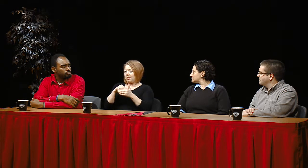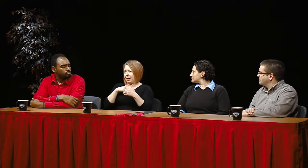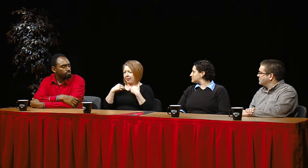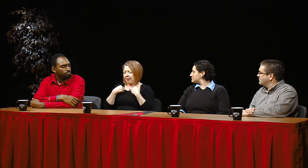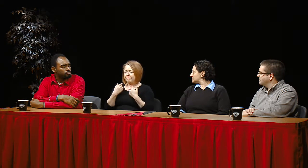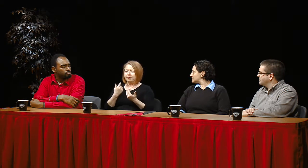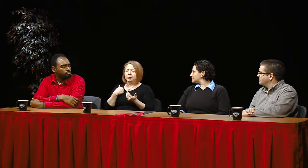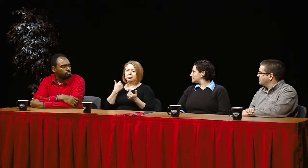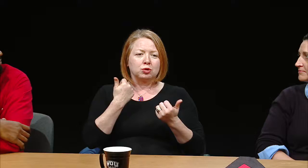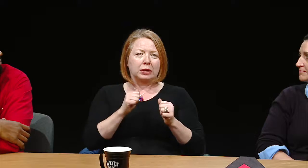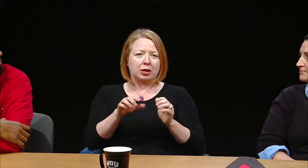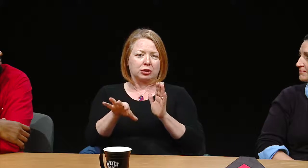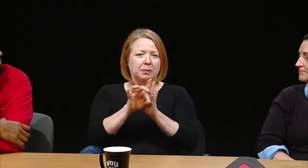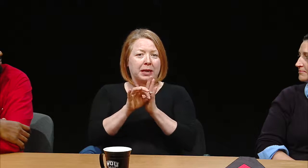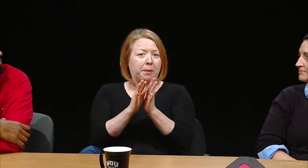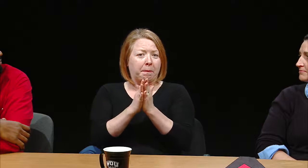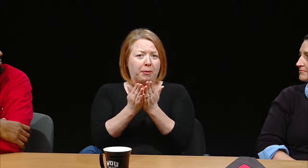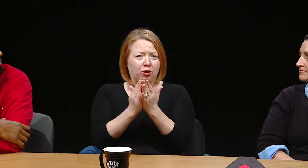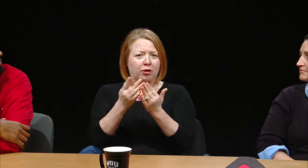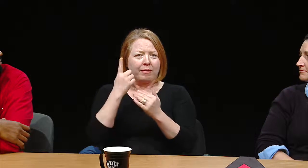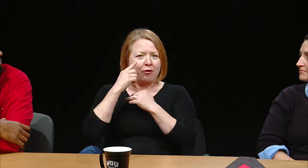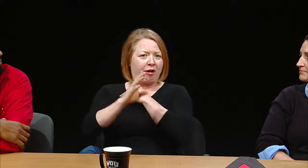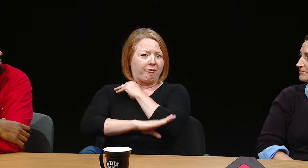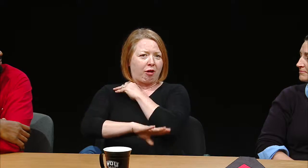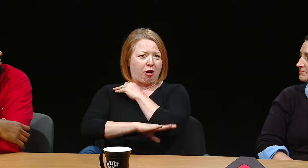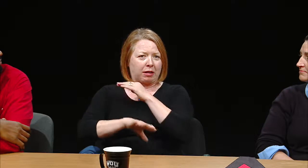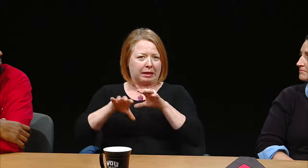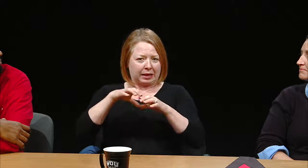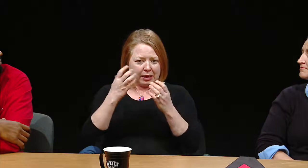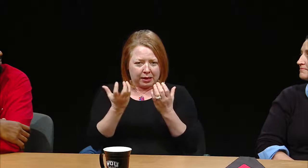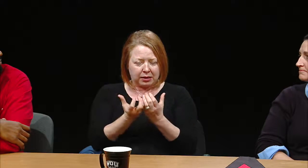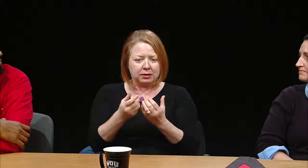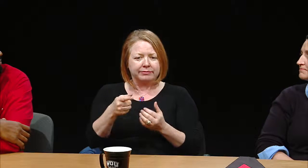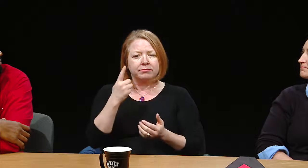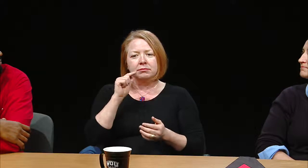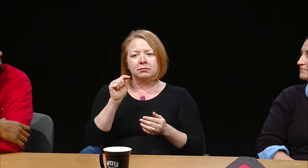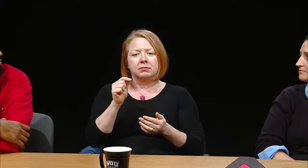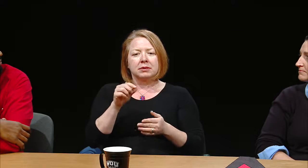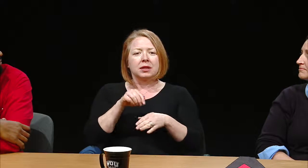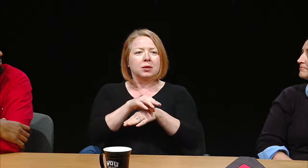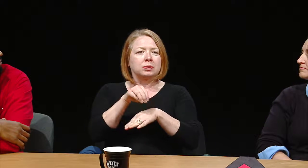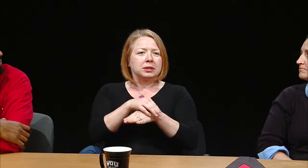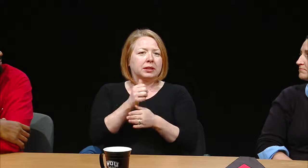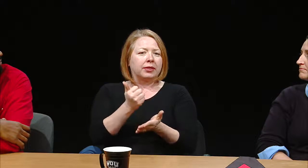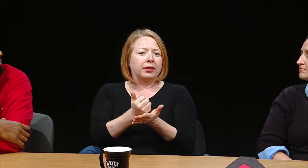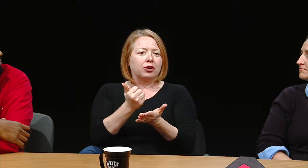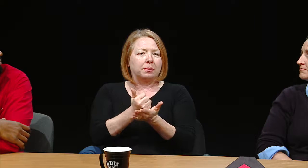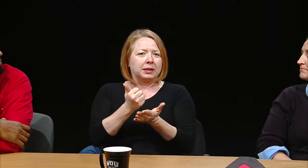and I think maybe it helps a little bit for me too that I don't have that competing medium, where you were saying you listen to the sound